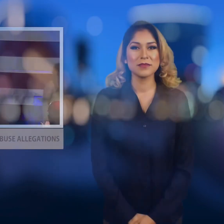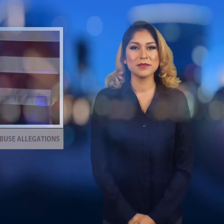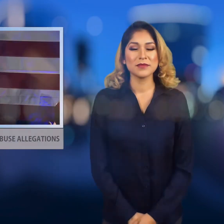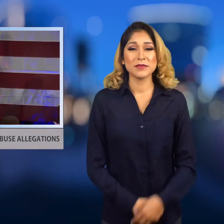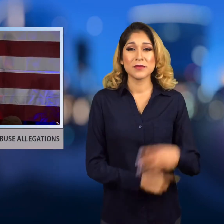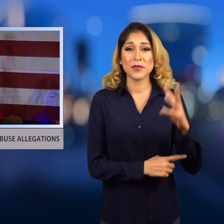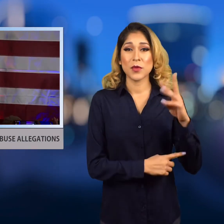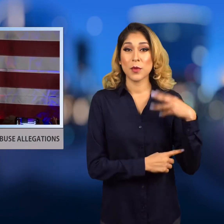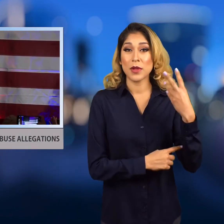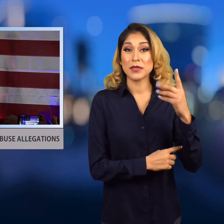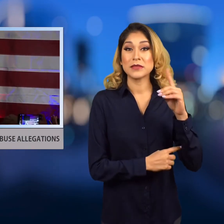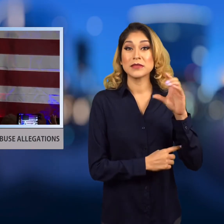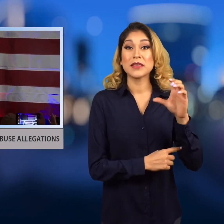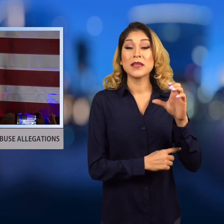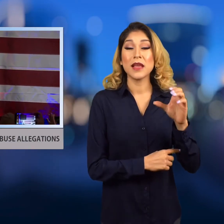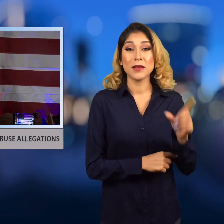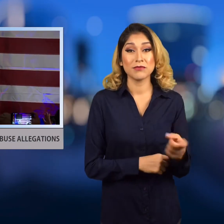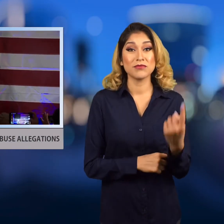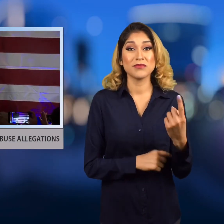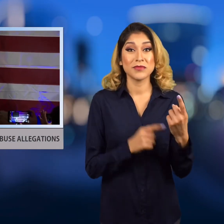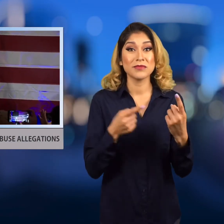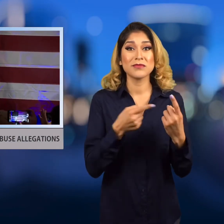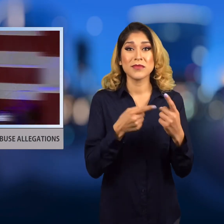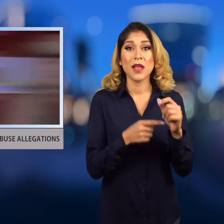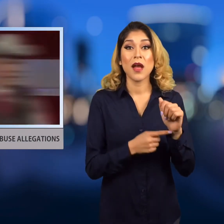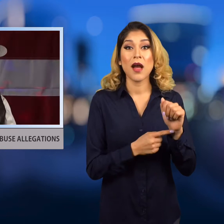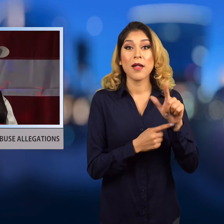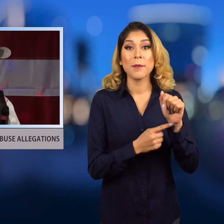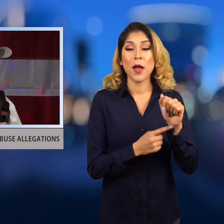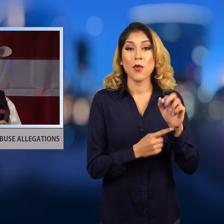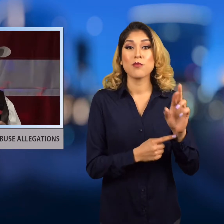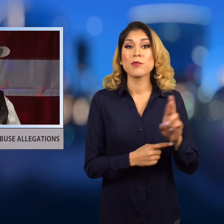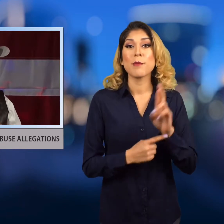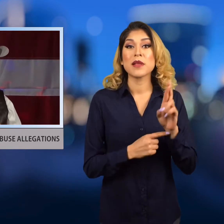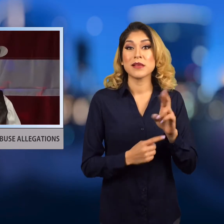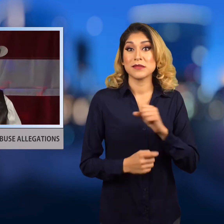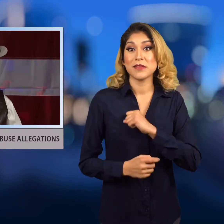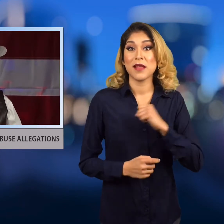The sexual abuse allegations against Alabama